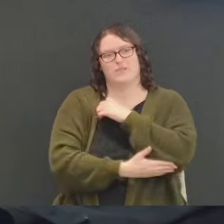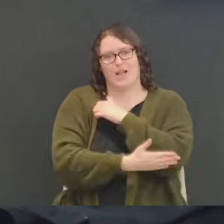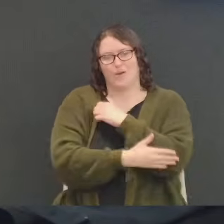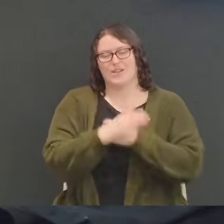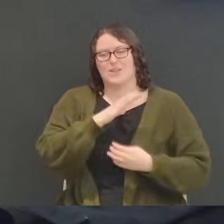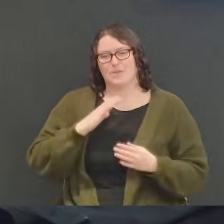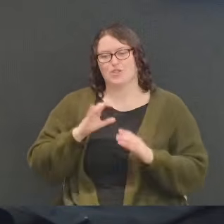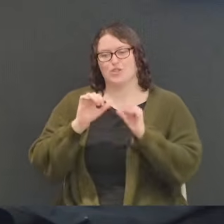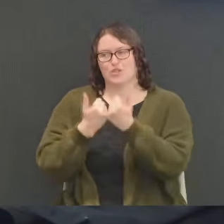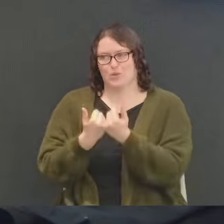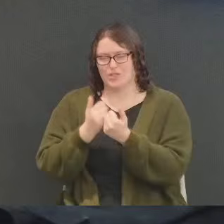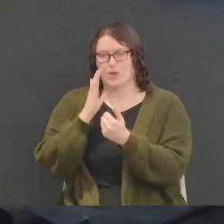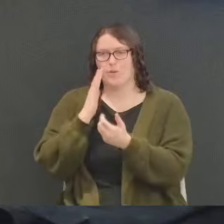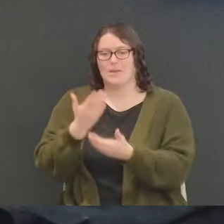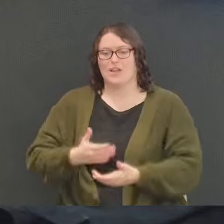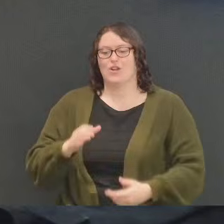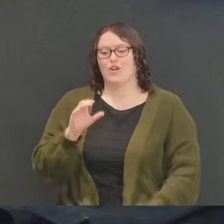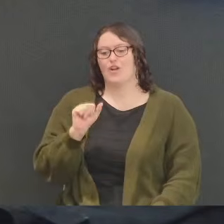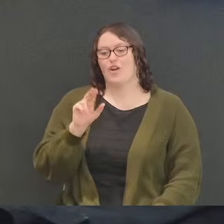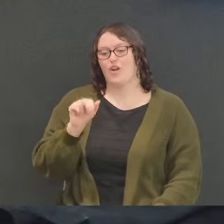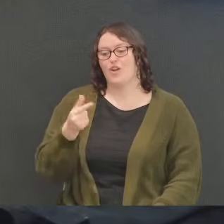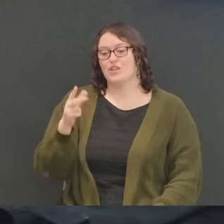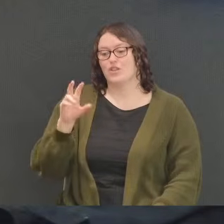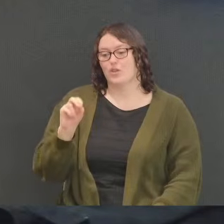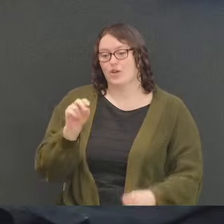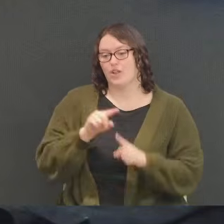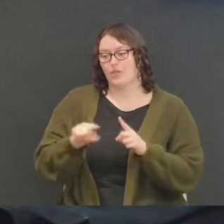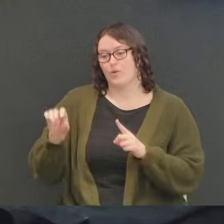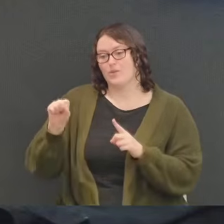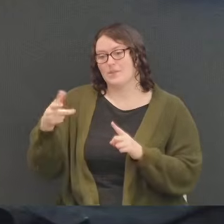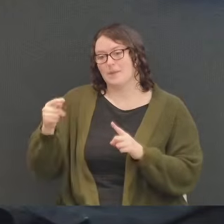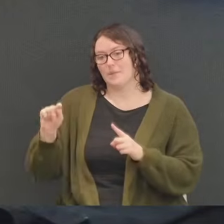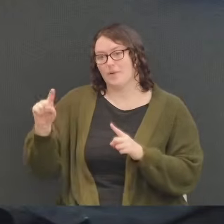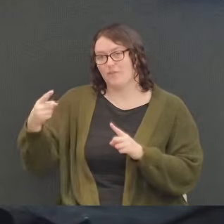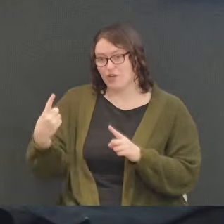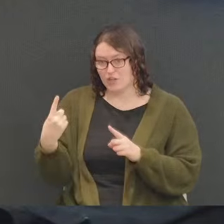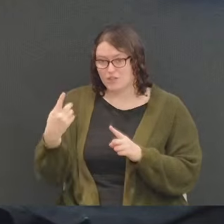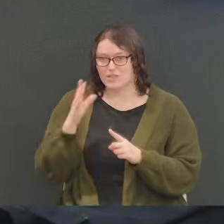down here on August 30th through September 1st. Um, obviously you will get that invitation by way